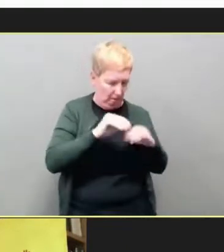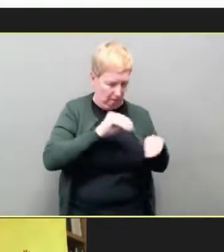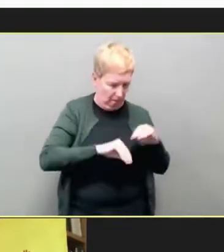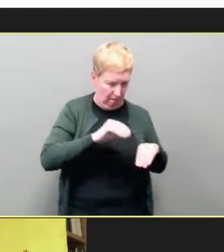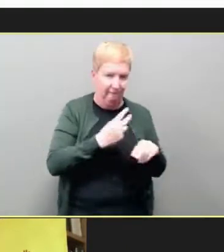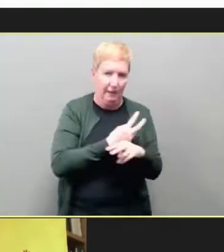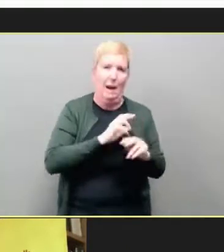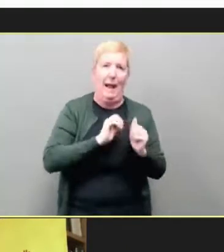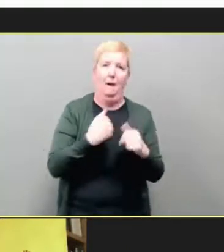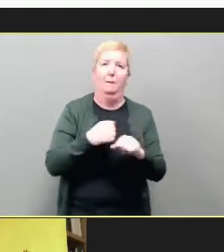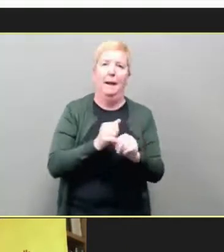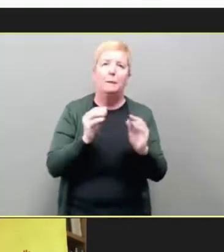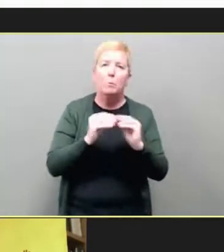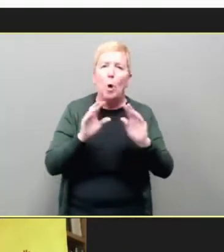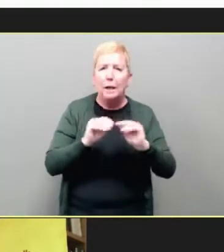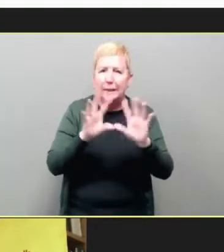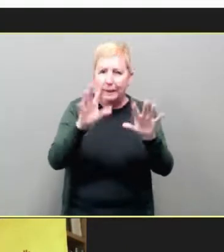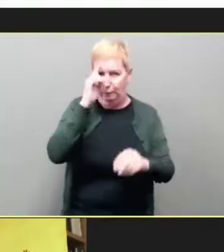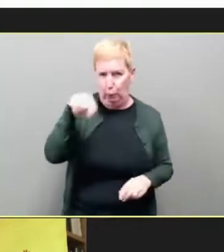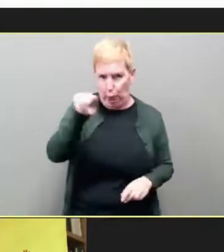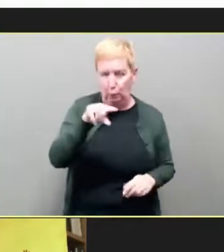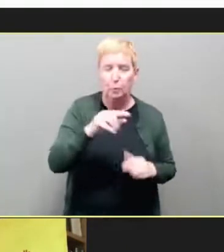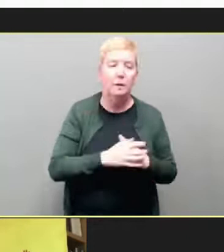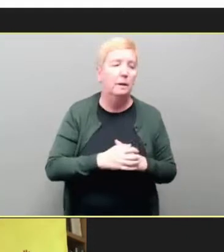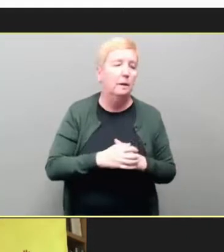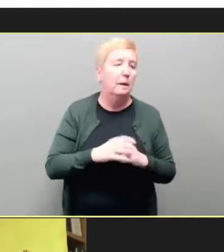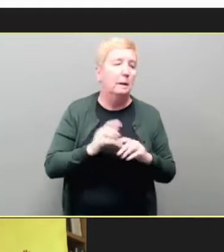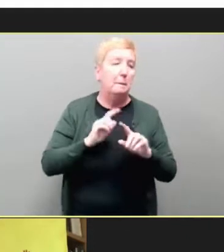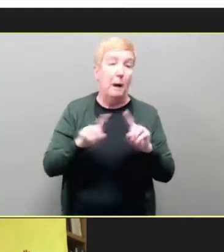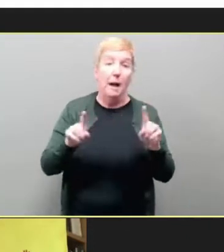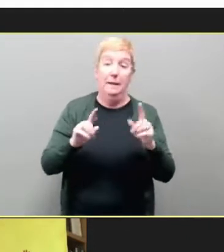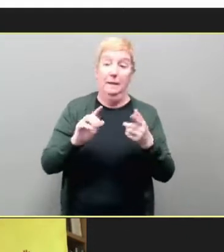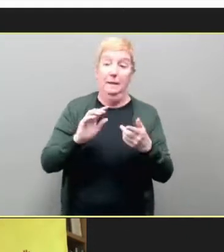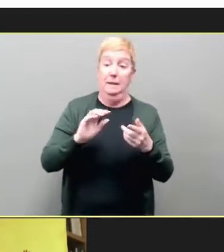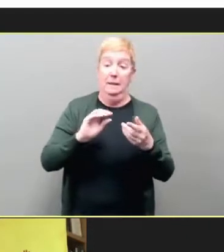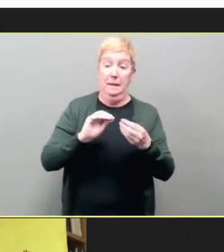get you those numbers. But actually the numbers of current deaths of course